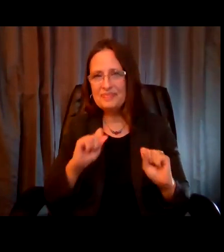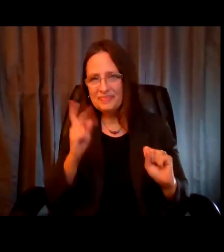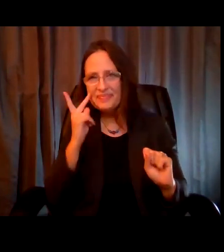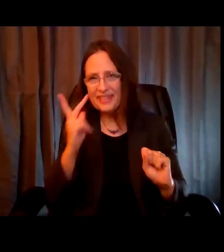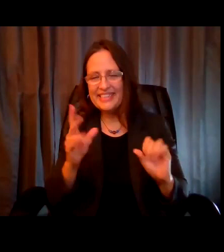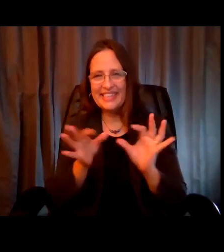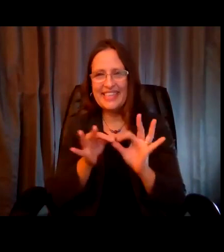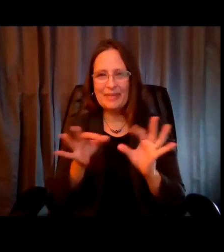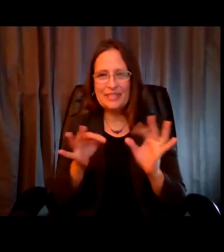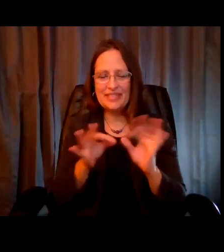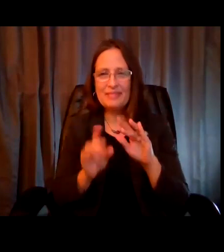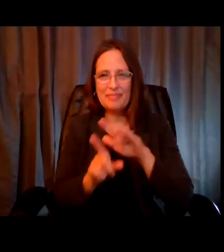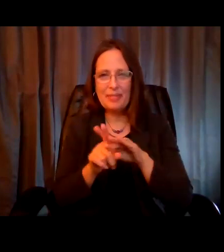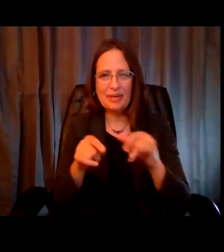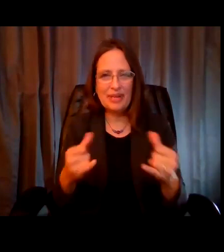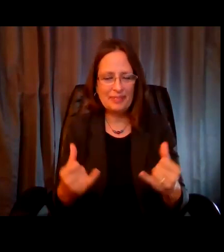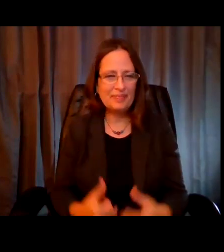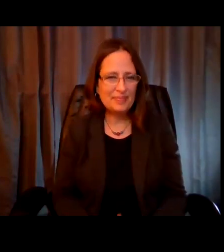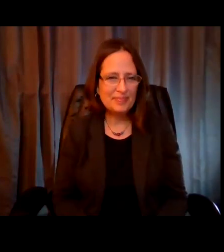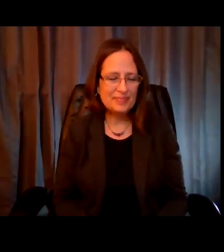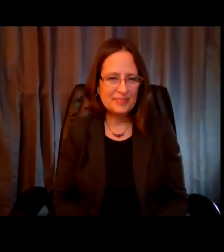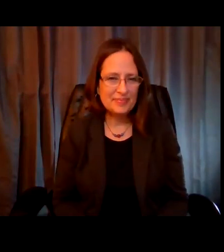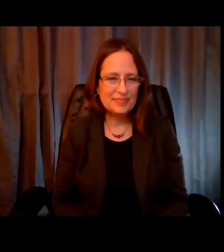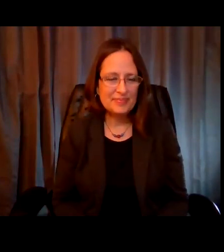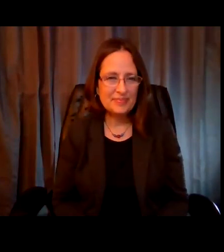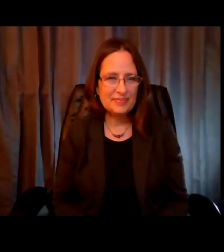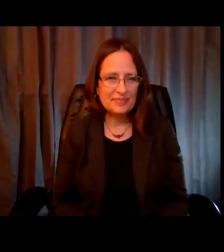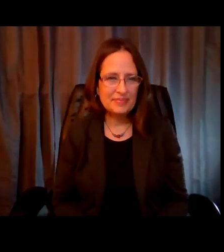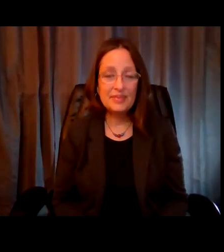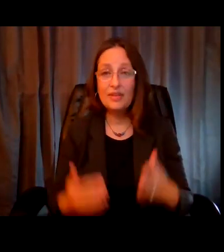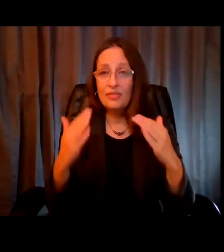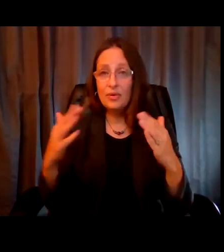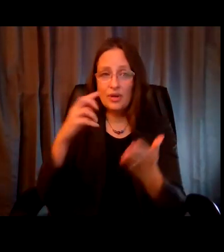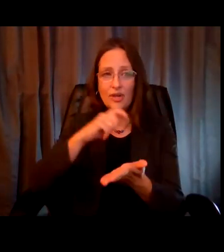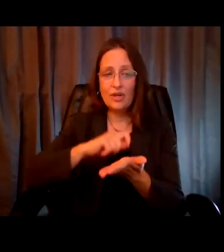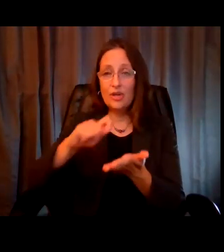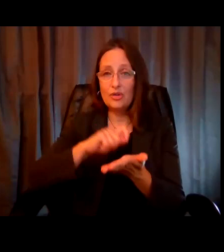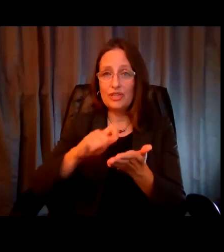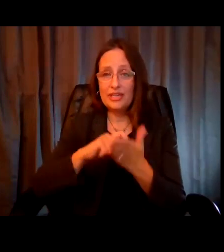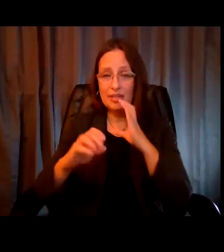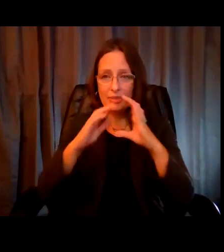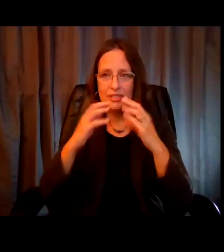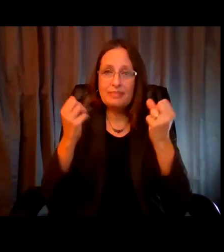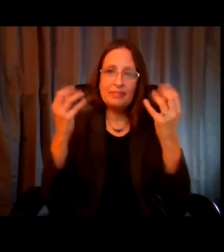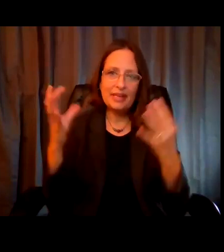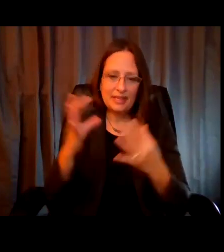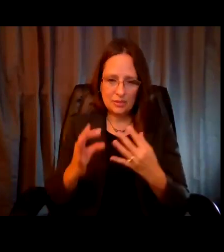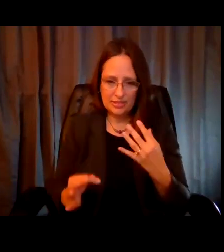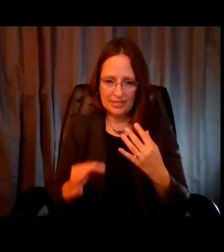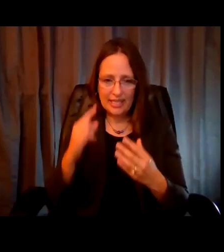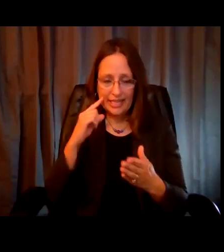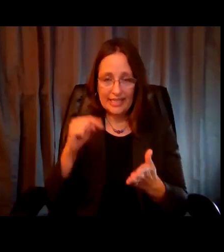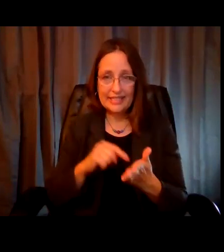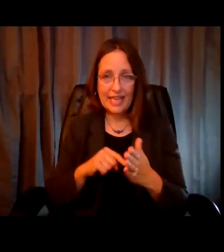acoustic a sinus there are lots of things you can do. A basic thing is to try to find a space